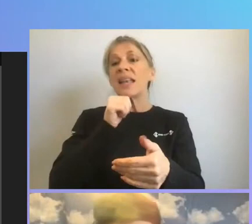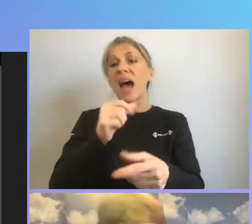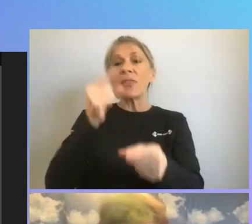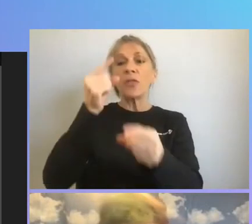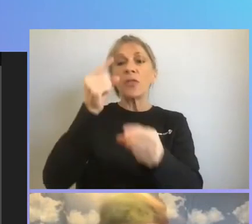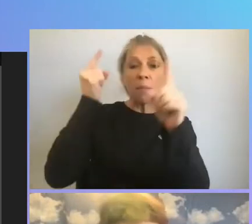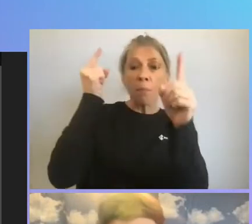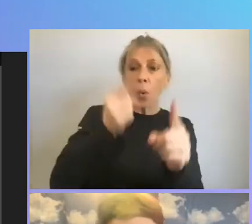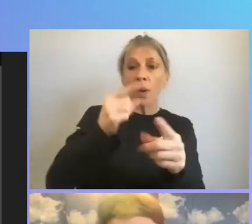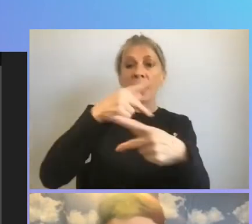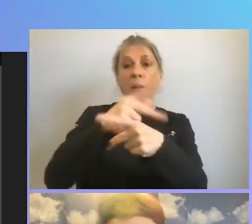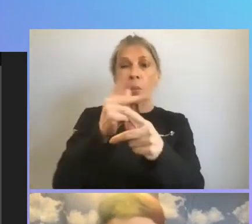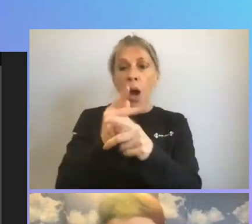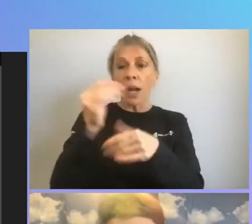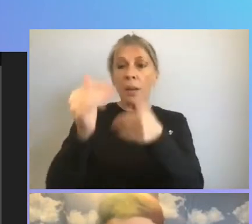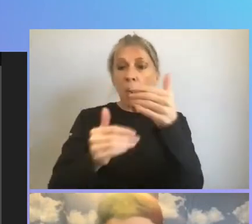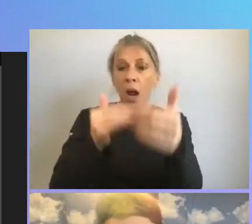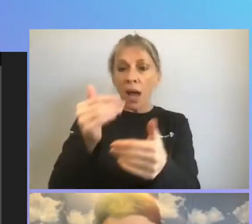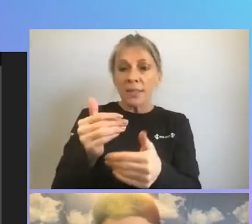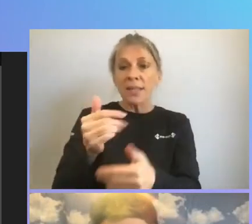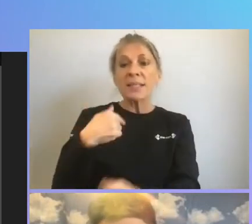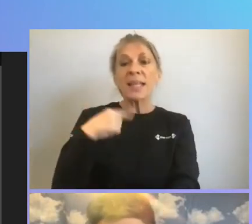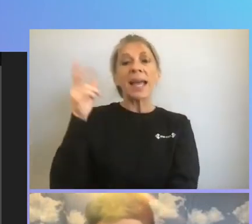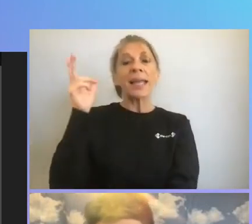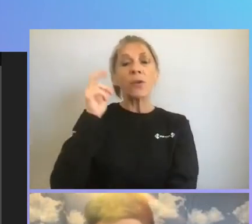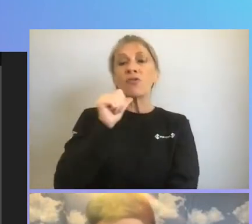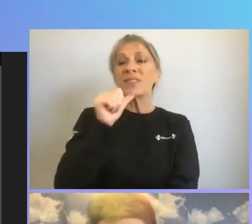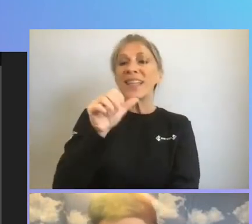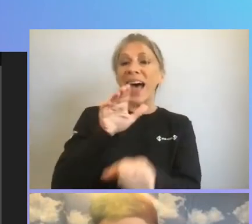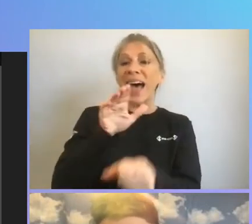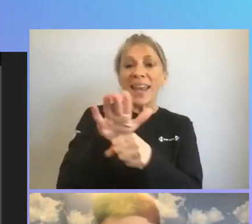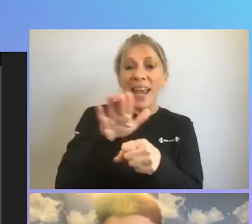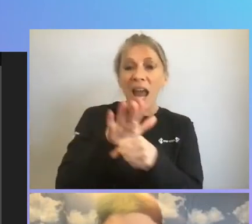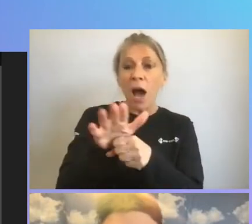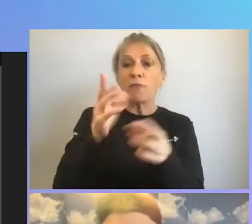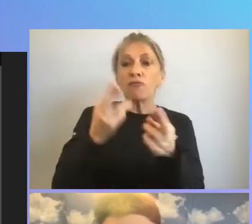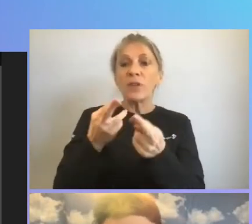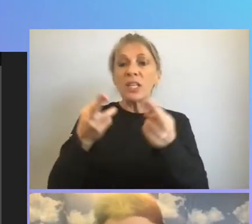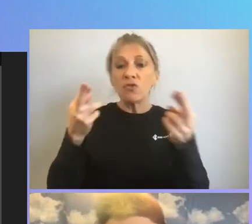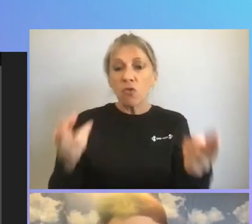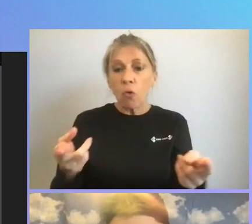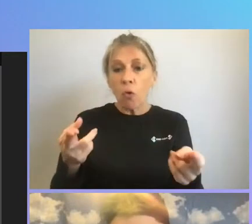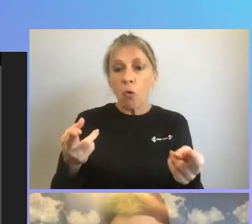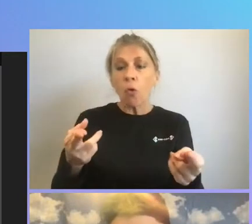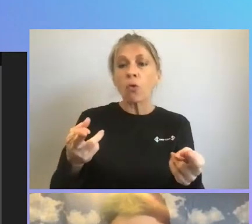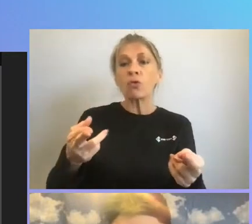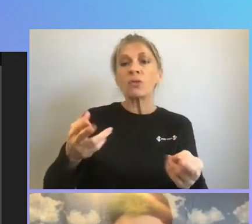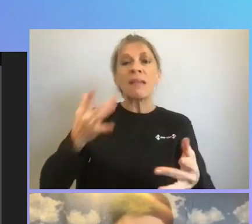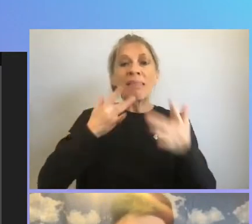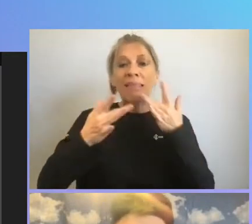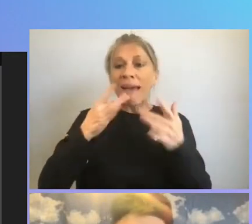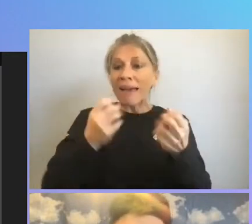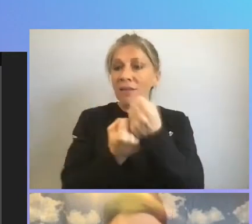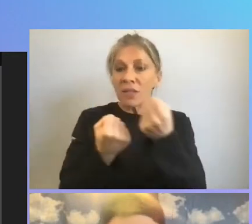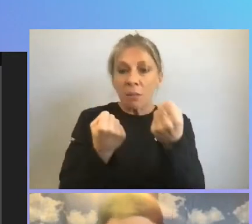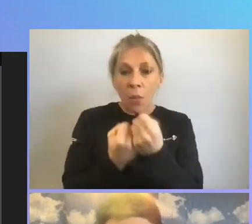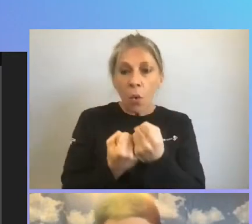process. I hear that there's insufficient resources or a lack